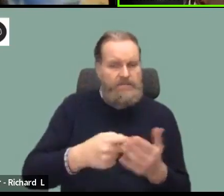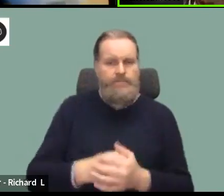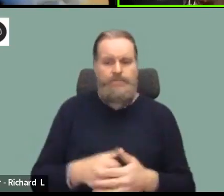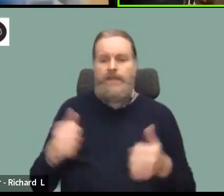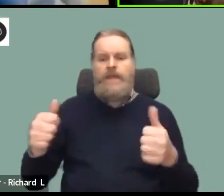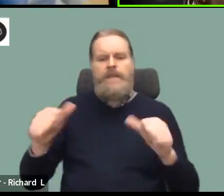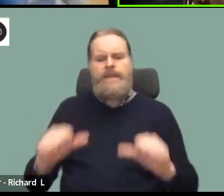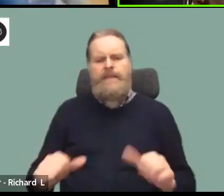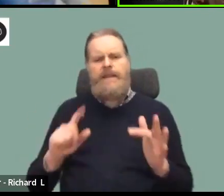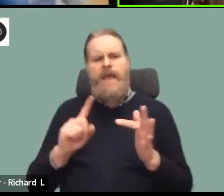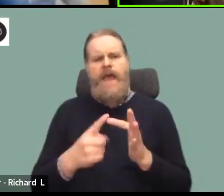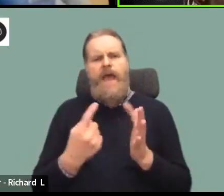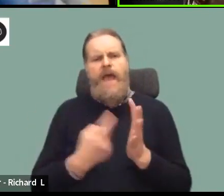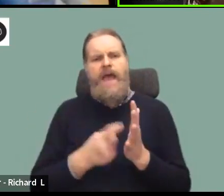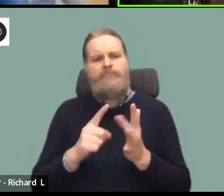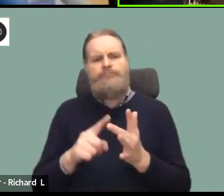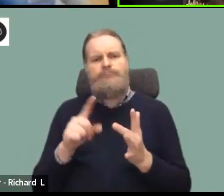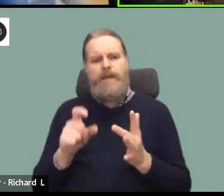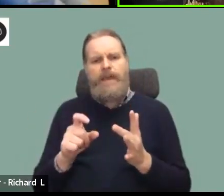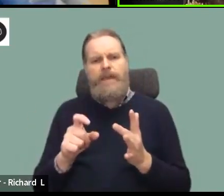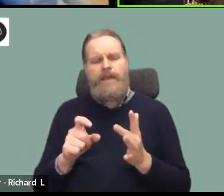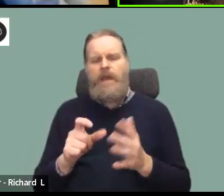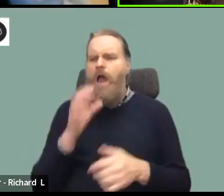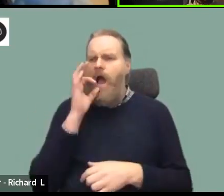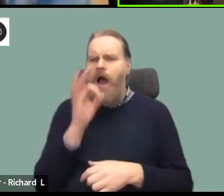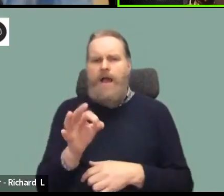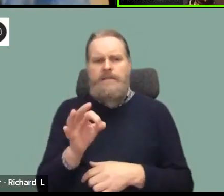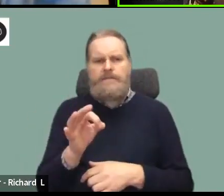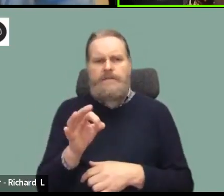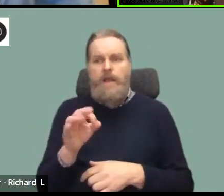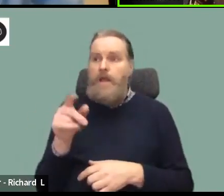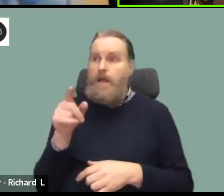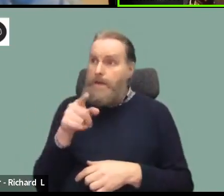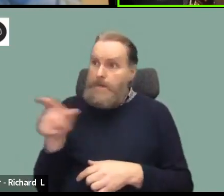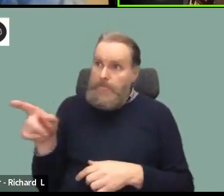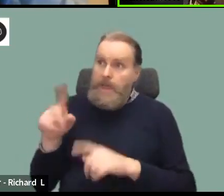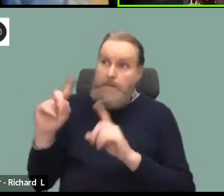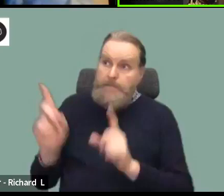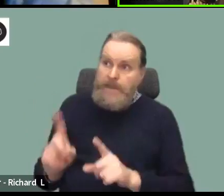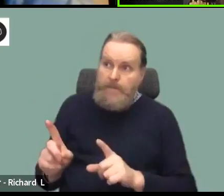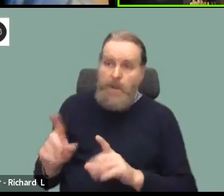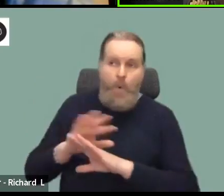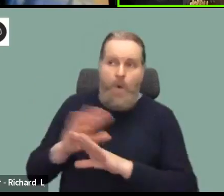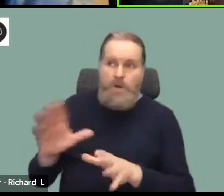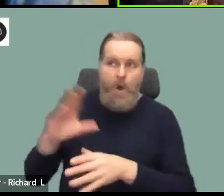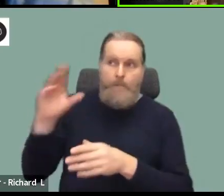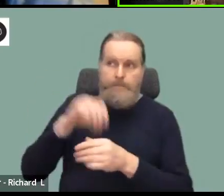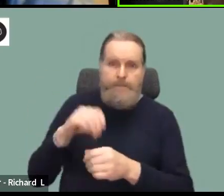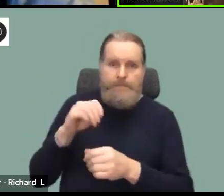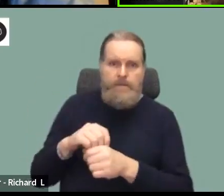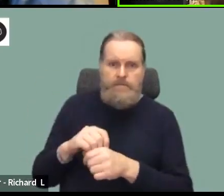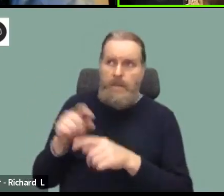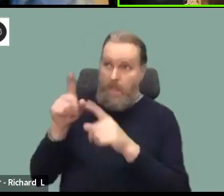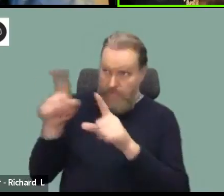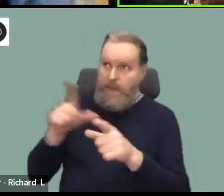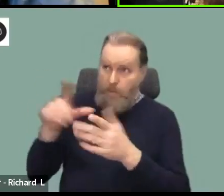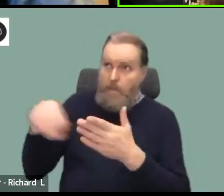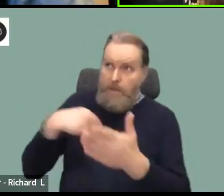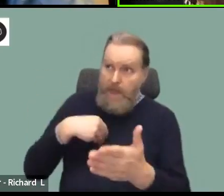being asked. . But, Eric Snaith us will . But Eric's Nathan will non members be approached voluntary donations Singers donations Singers they will also benefit from any positive results that arise from